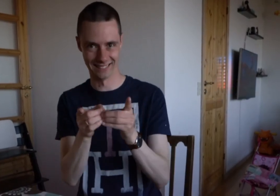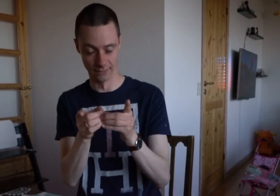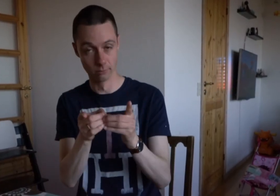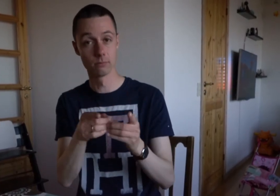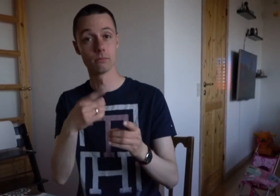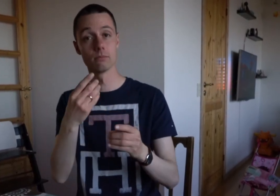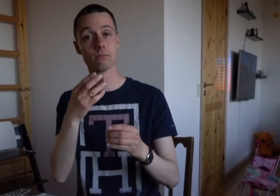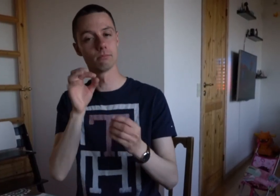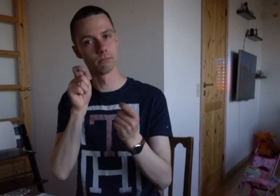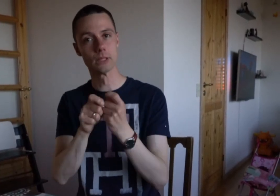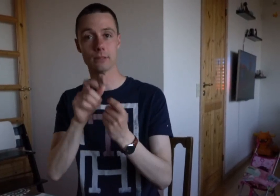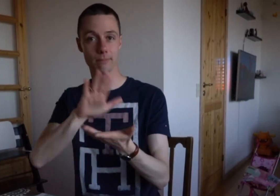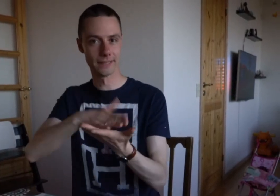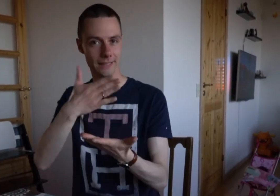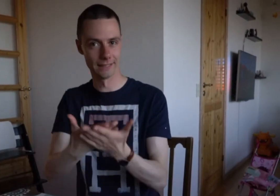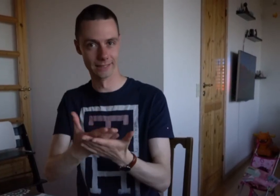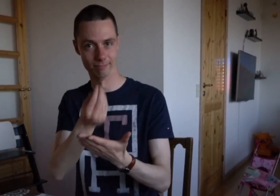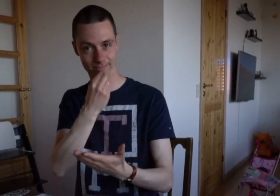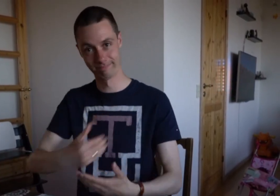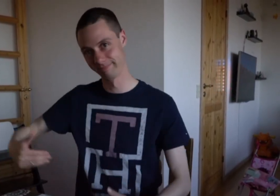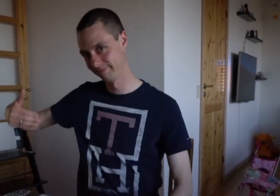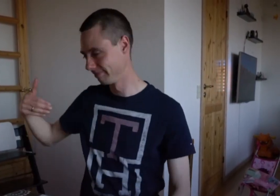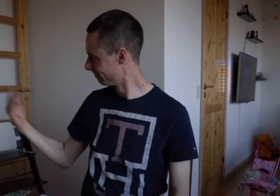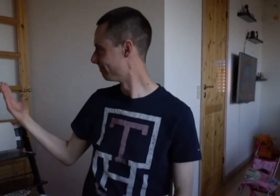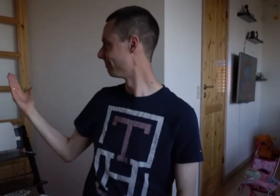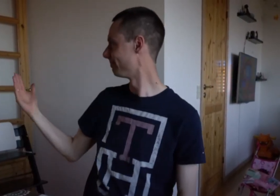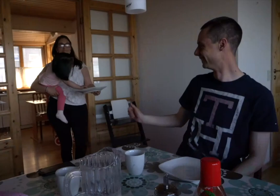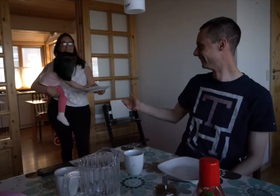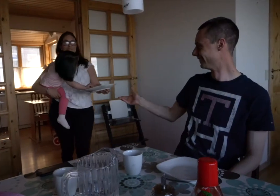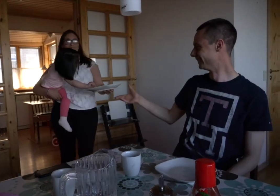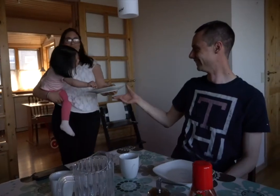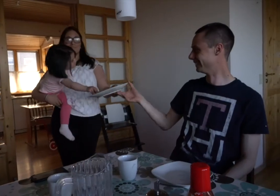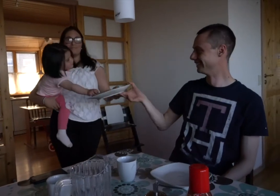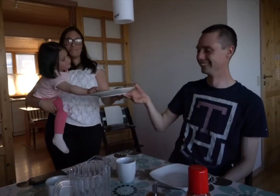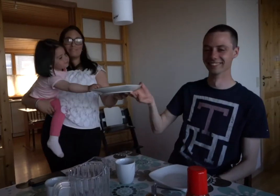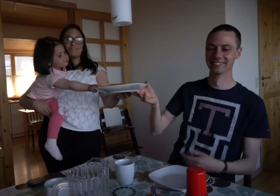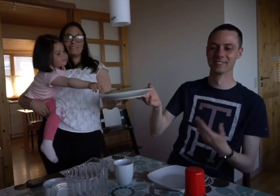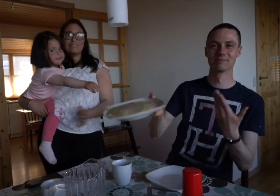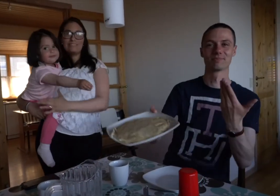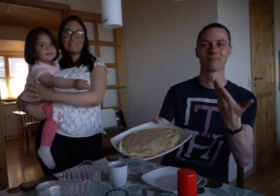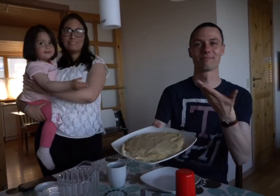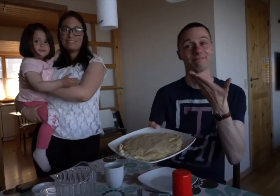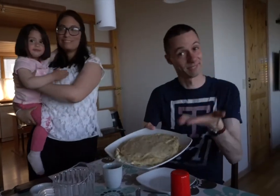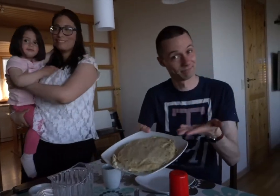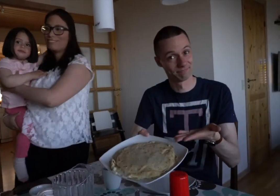More specifically, we tend to have pancakes for dessert. Just like you see here!